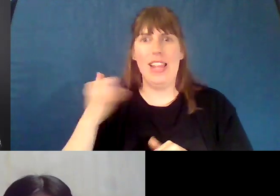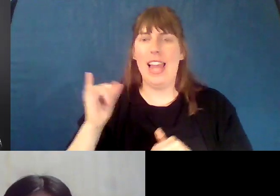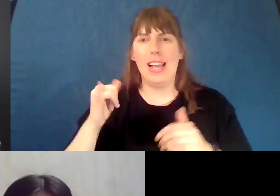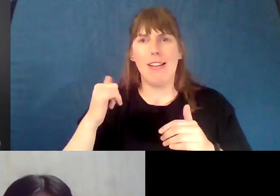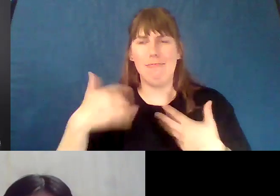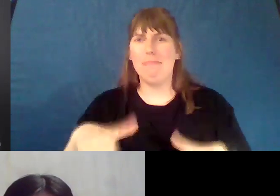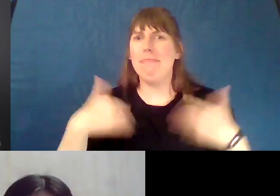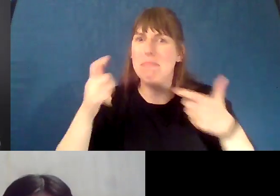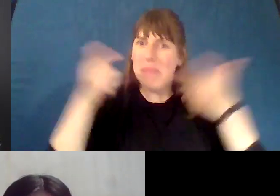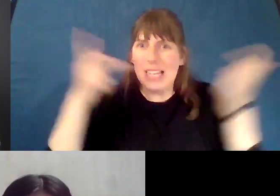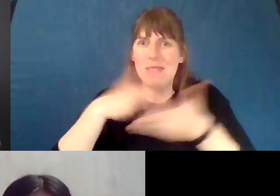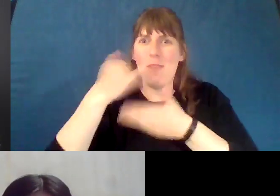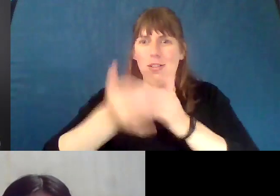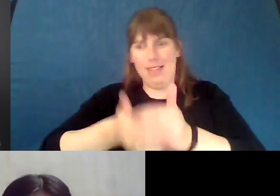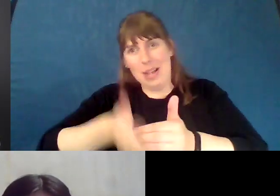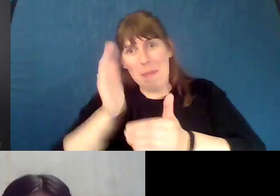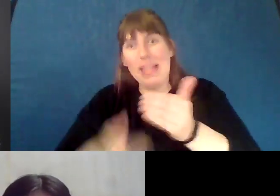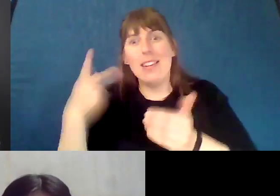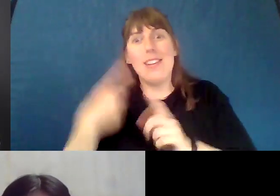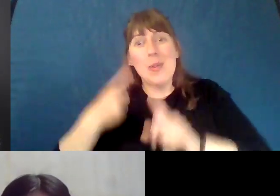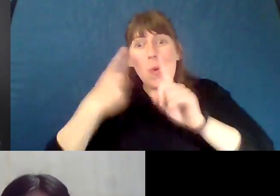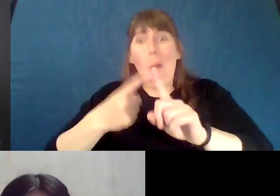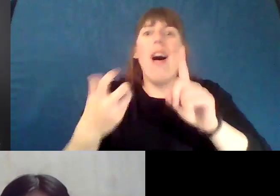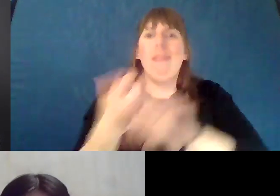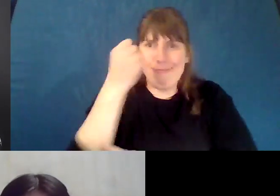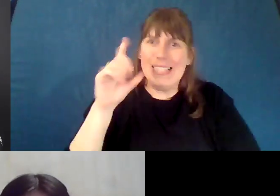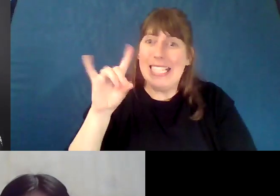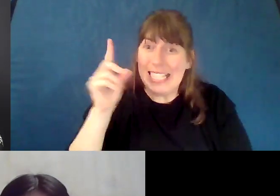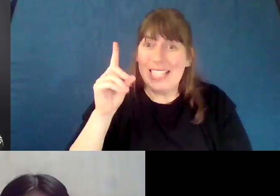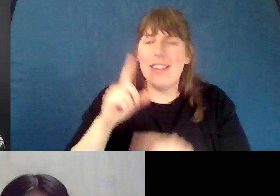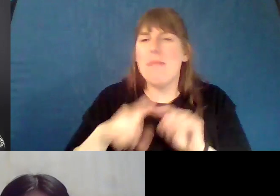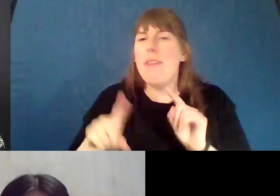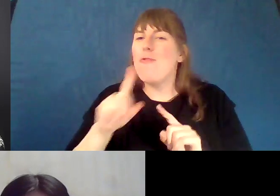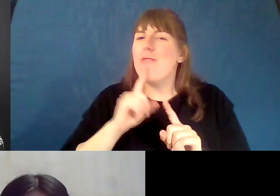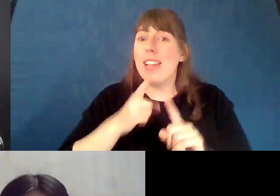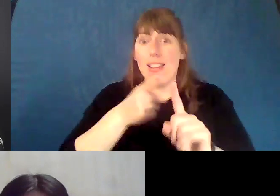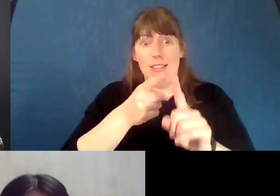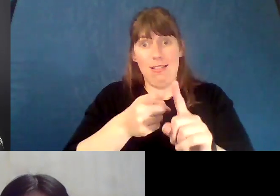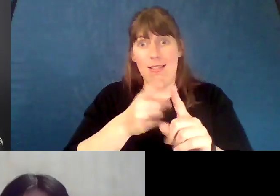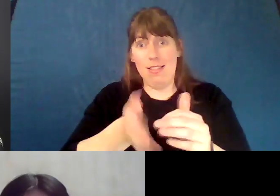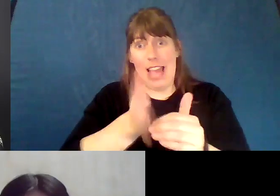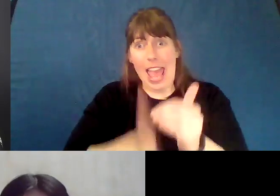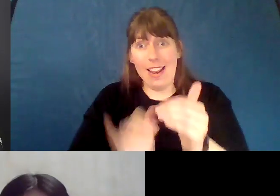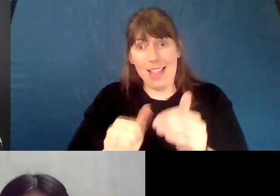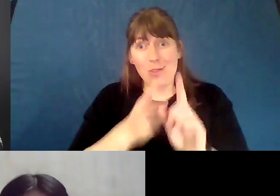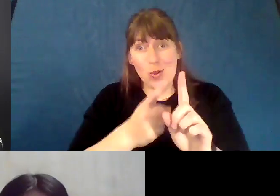that you've been wanting to do. But for us, it's about the process. It's about the relationships